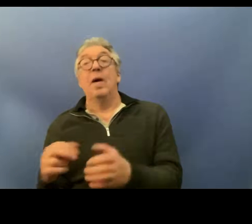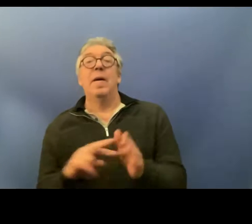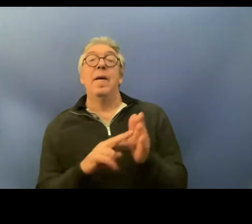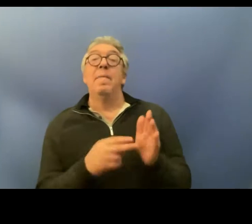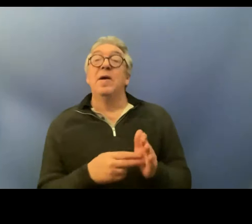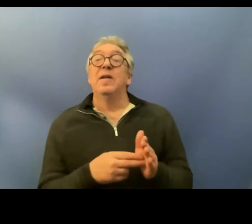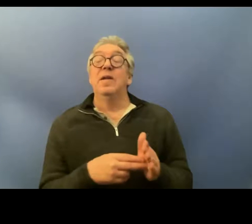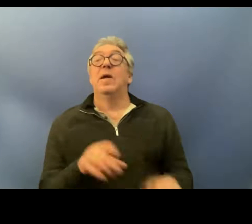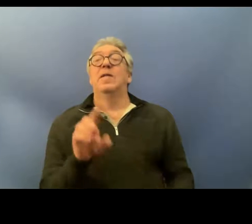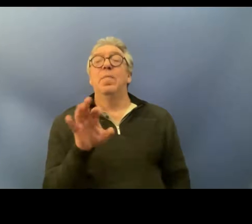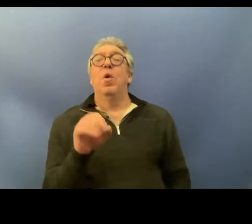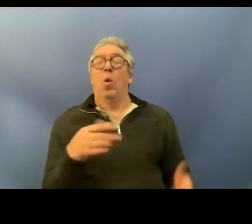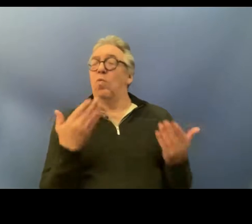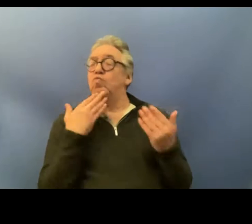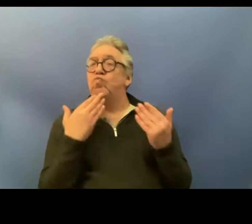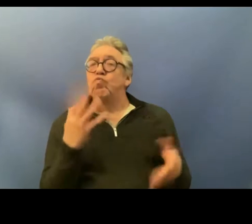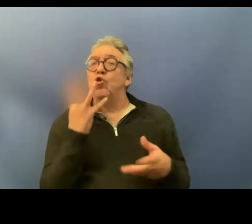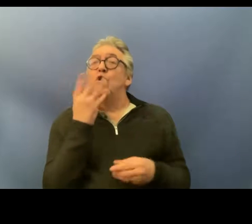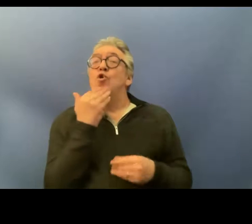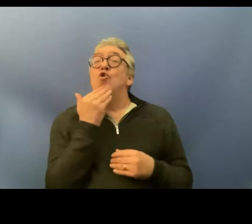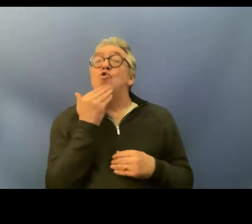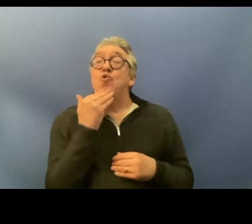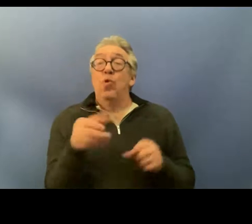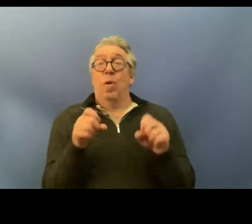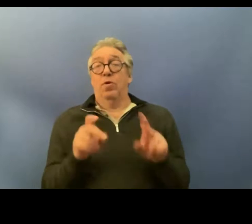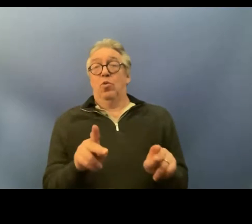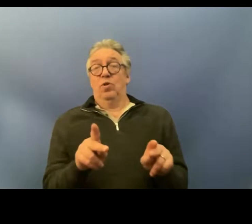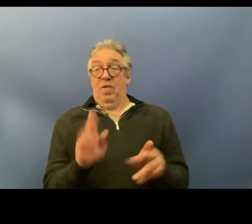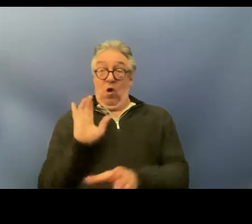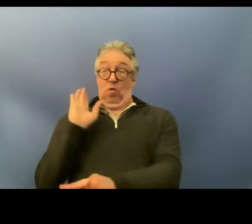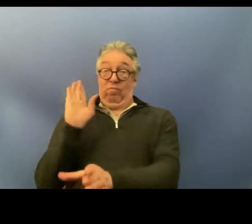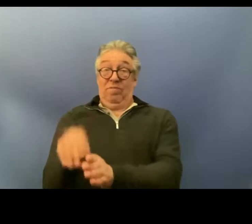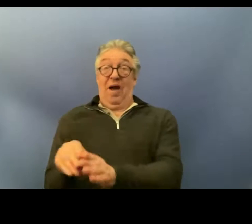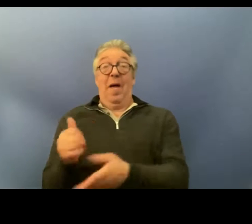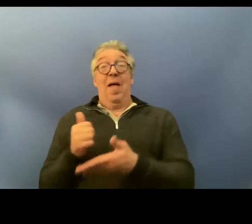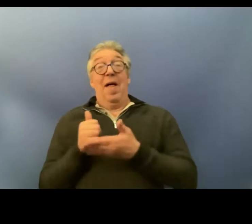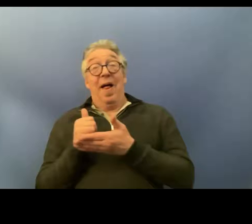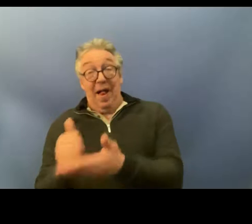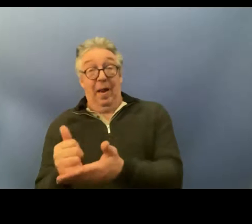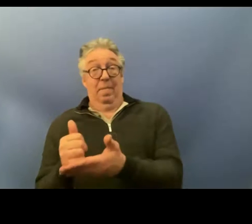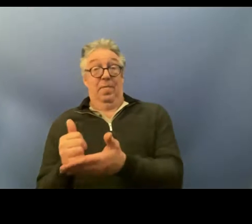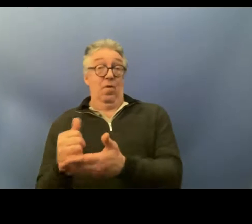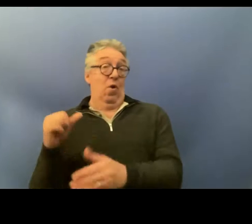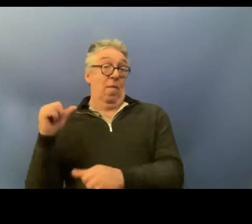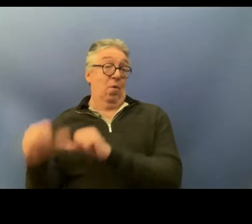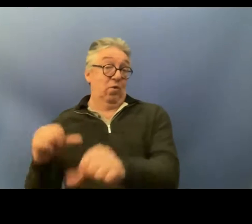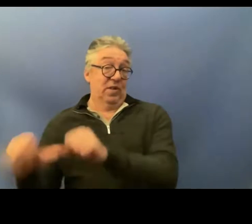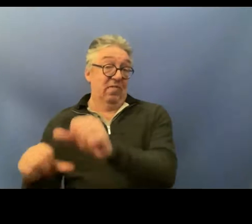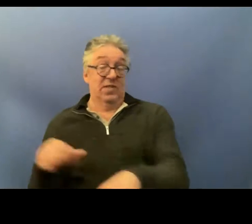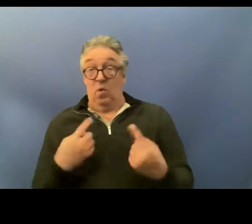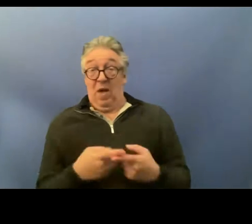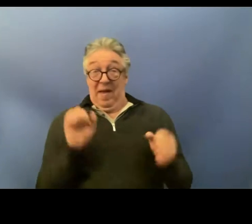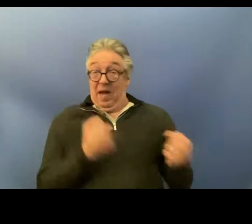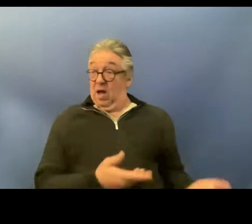opportunity to shape that process, not only because we can bring initiatives, data, collected